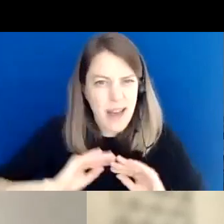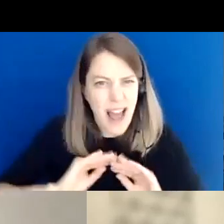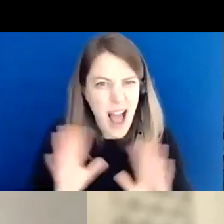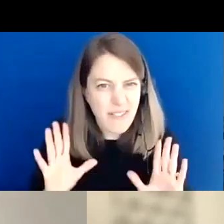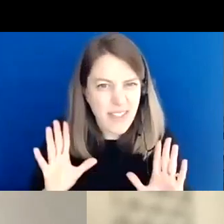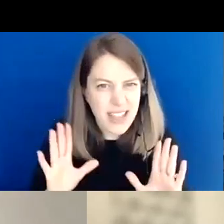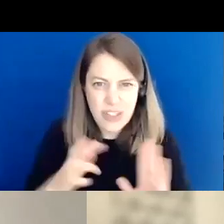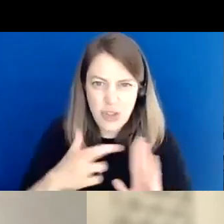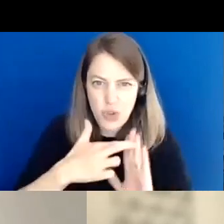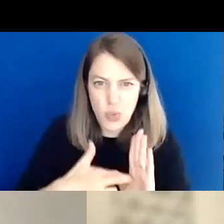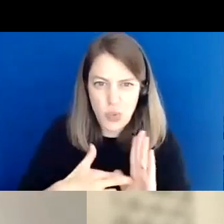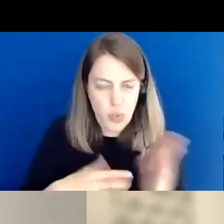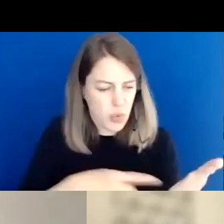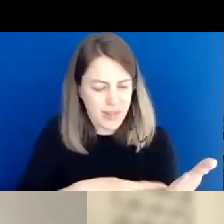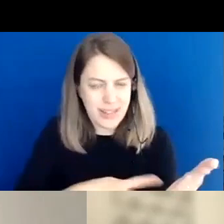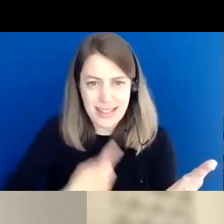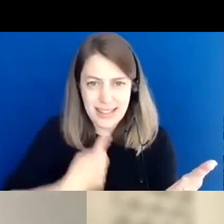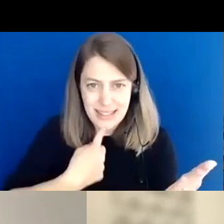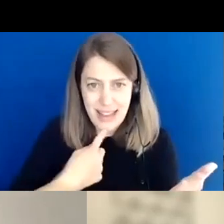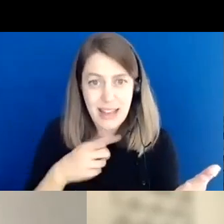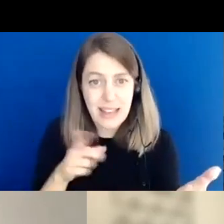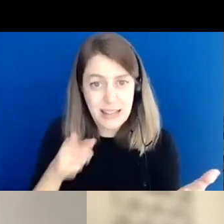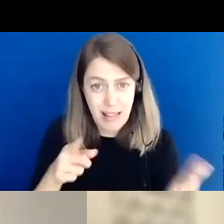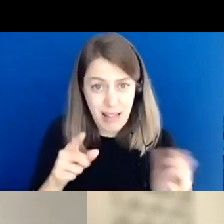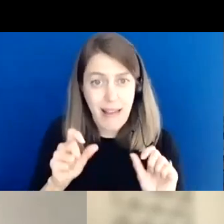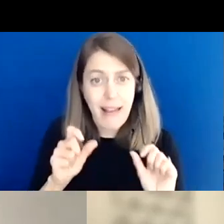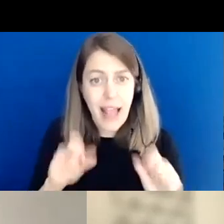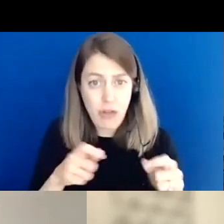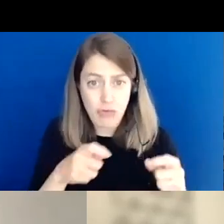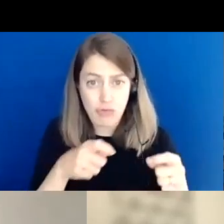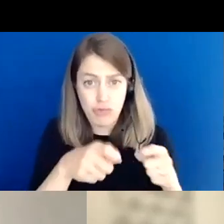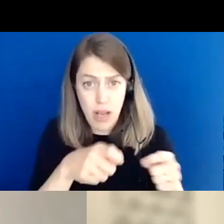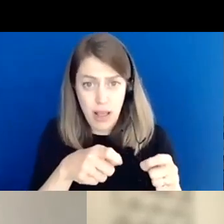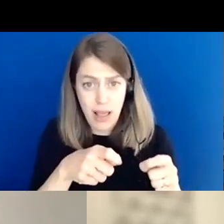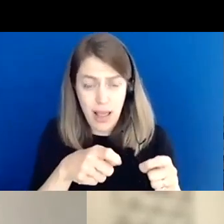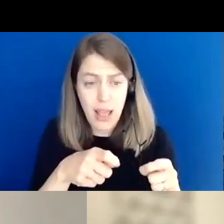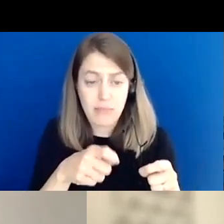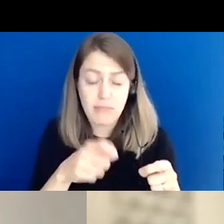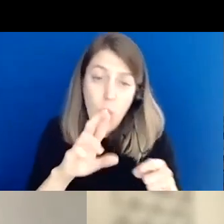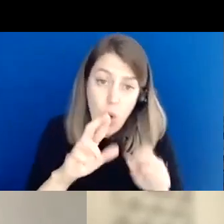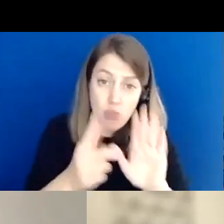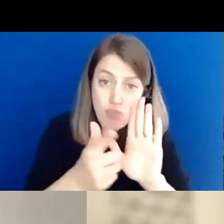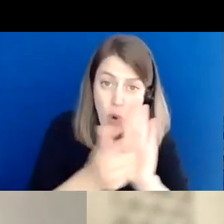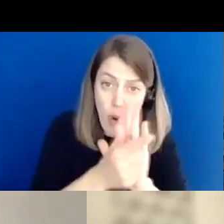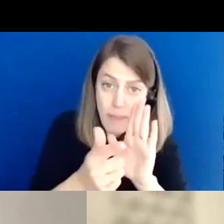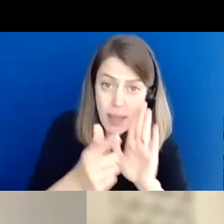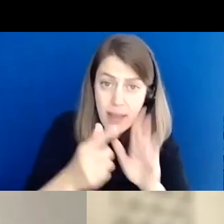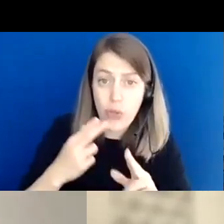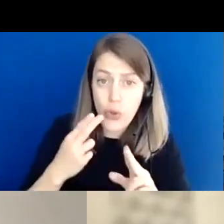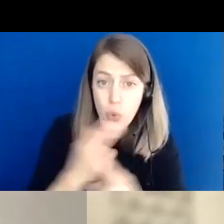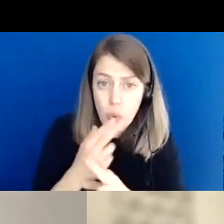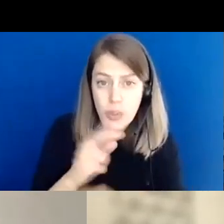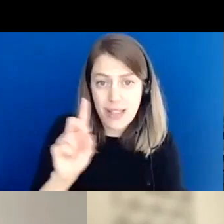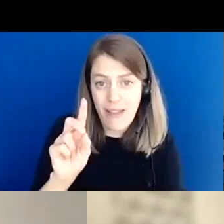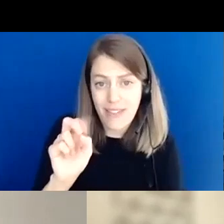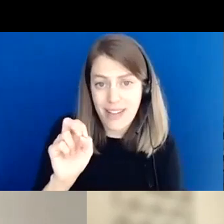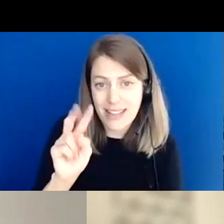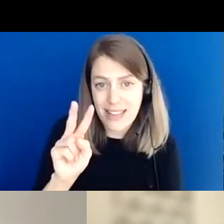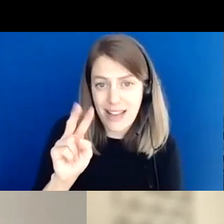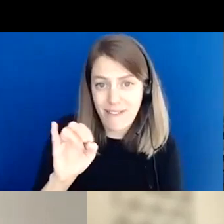they can regulate or prohibit the use of medical devices that they